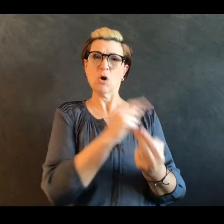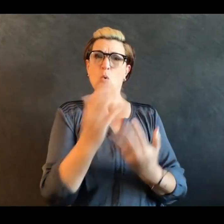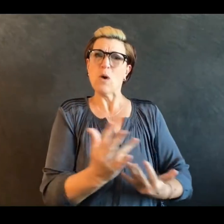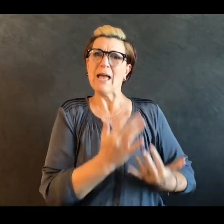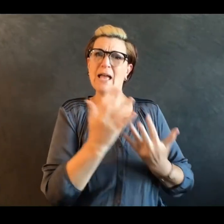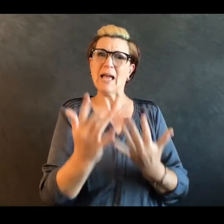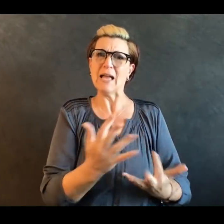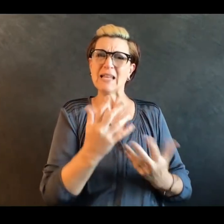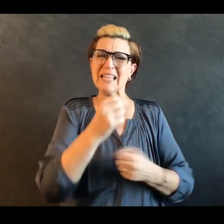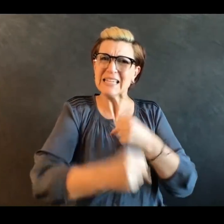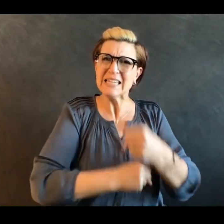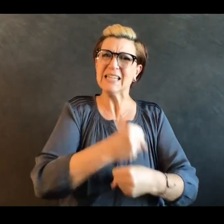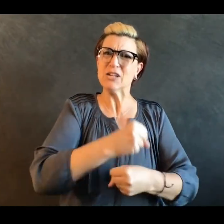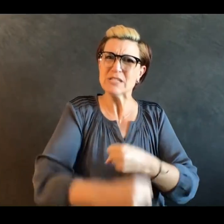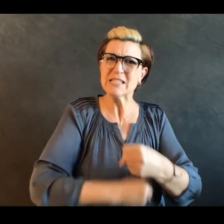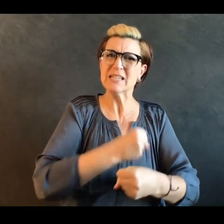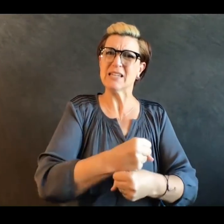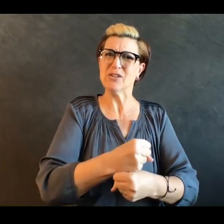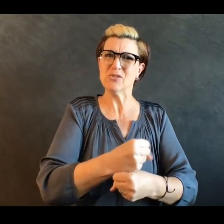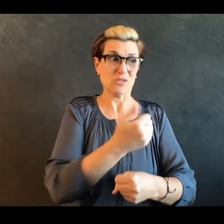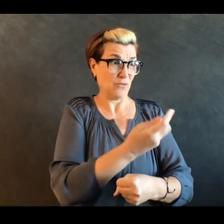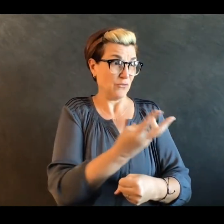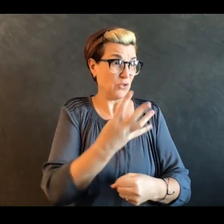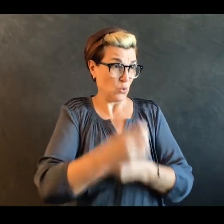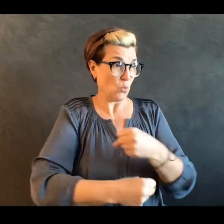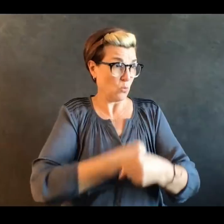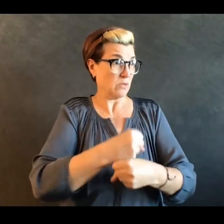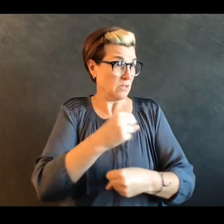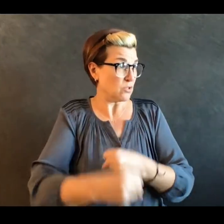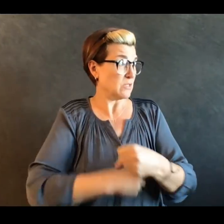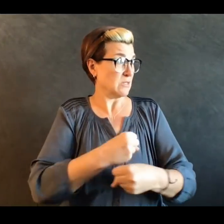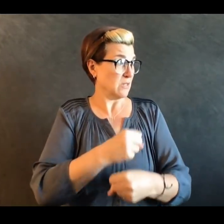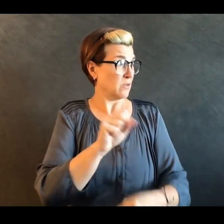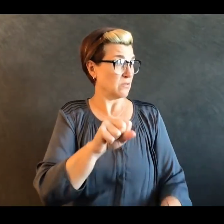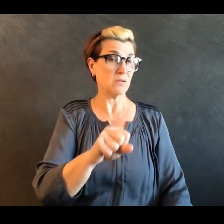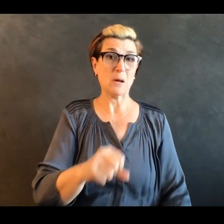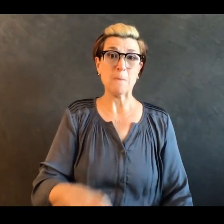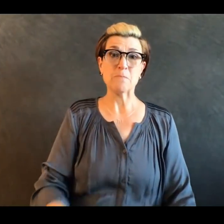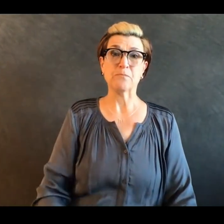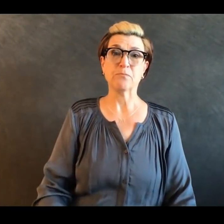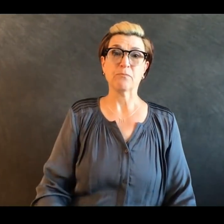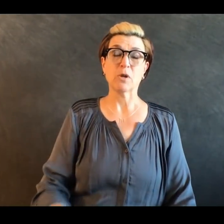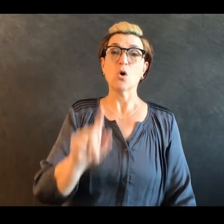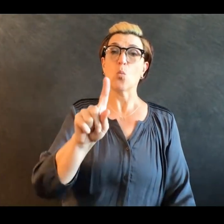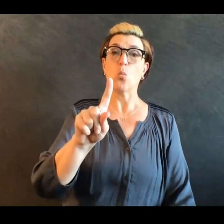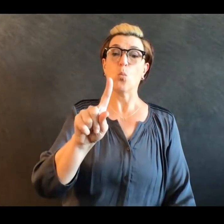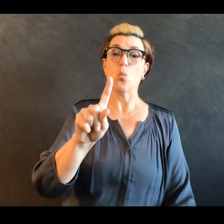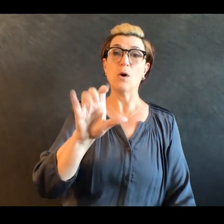longer than that they're currently 129 nominees stuck in the Senate because of